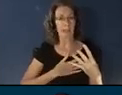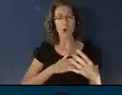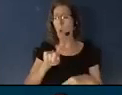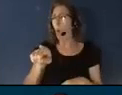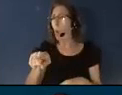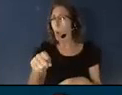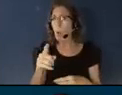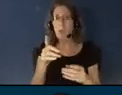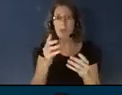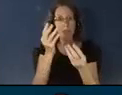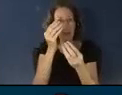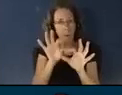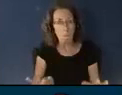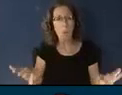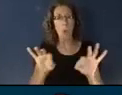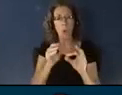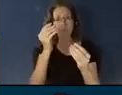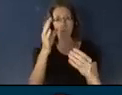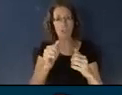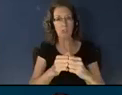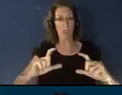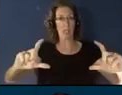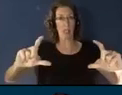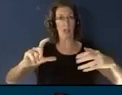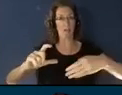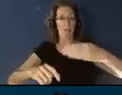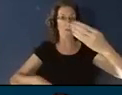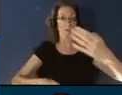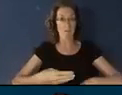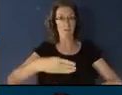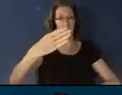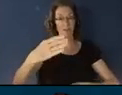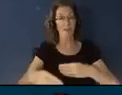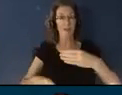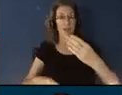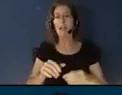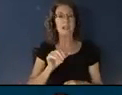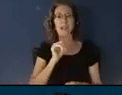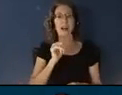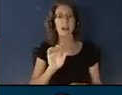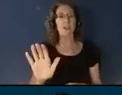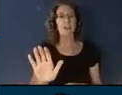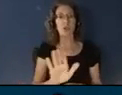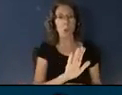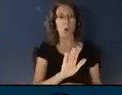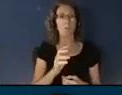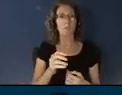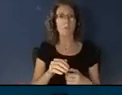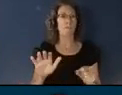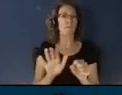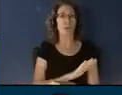information on each slide the slideshow is not the topic that you're want to emphasize it's the